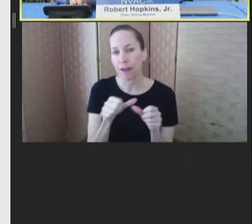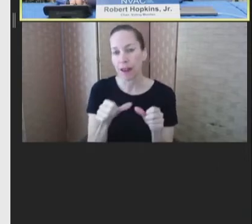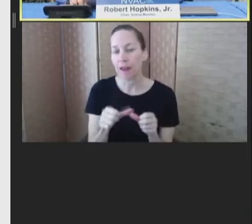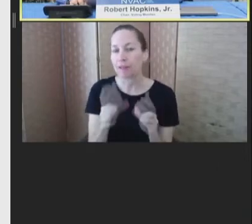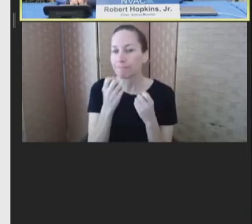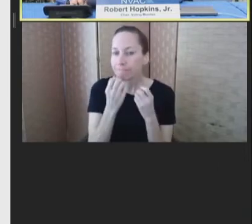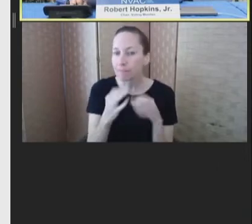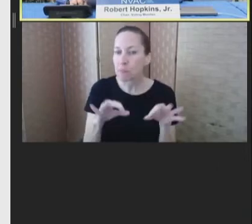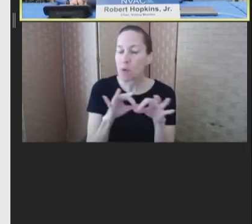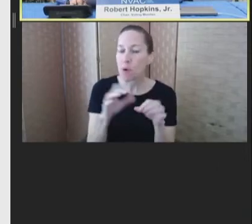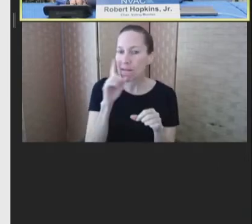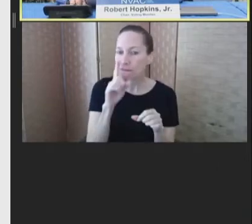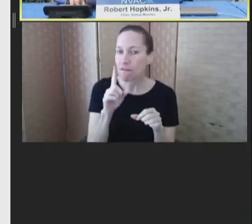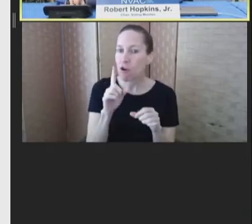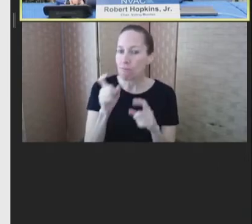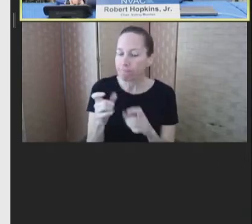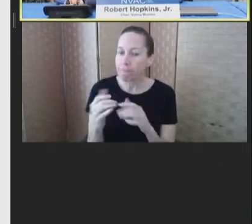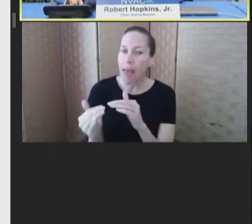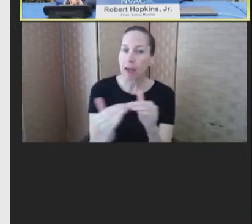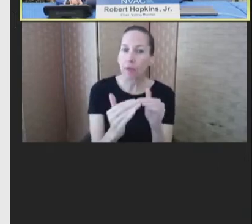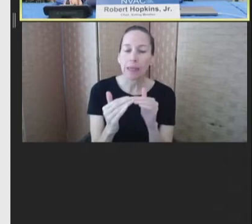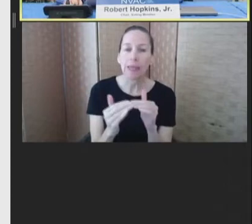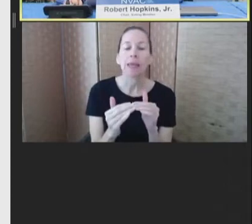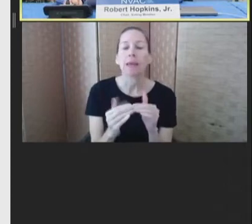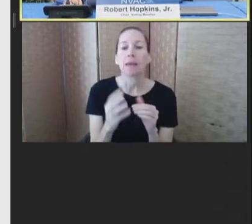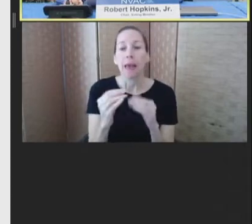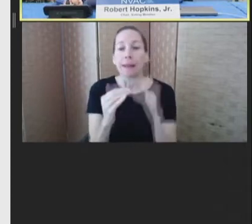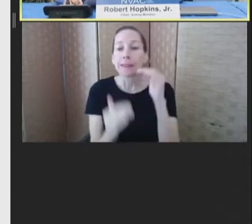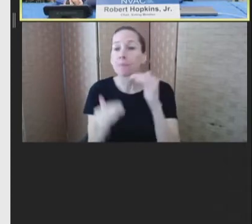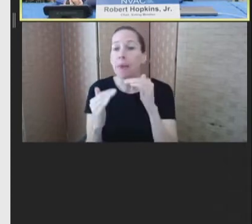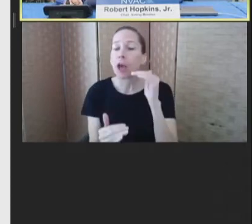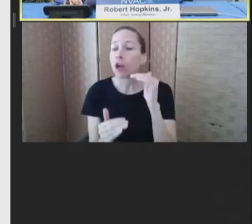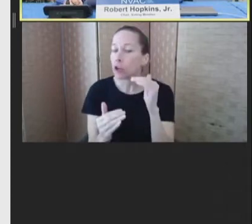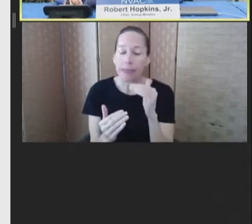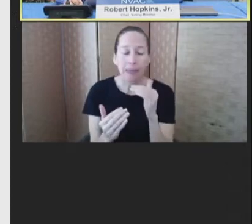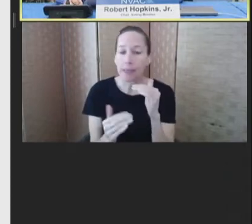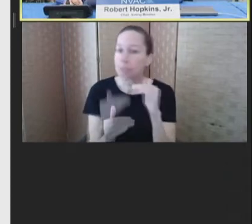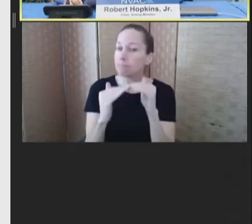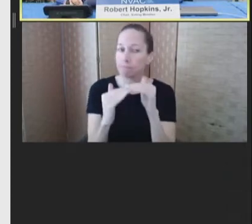reducing disparities, and decreasing COVID 19 related illness and death in the U.S.